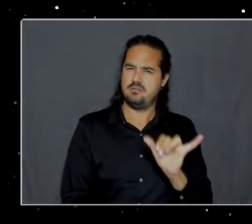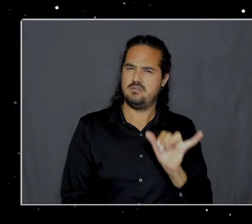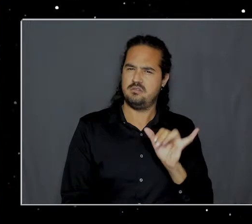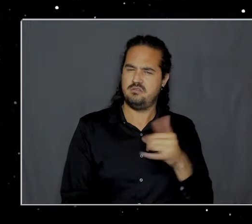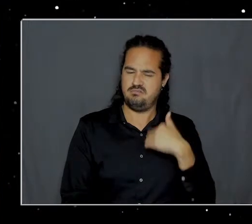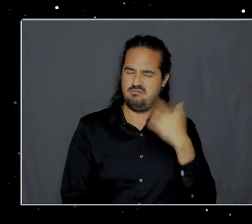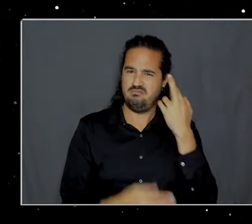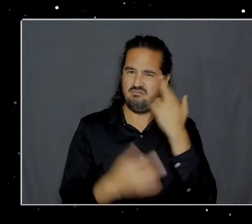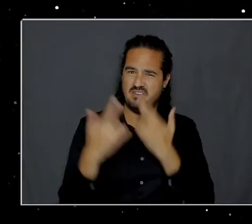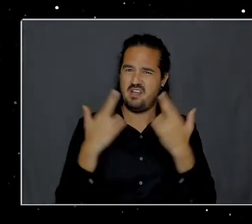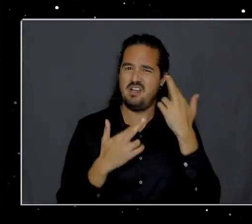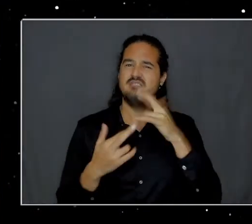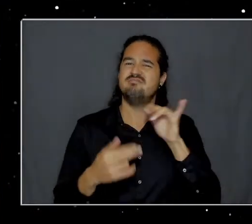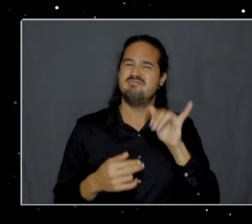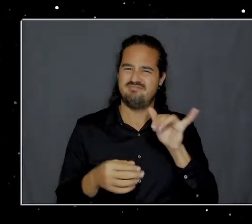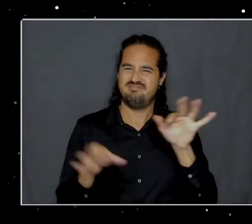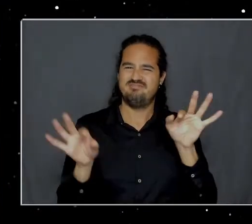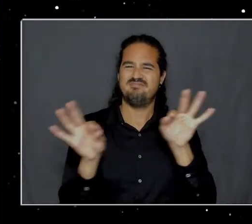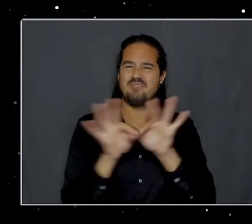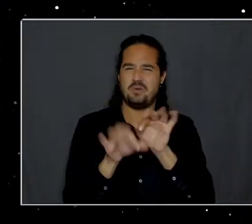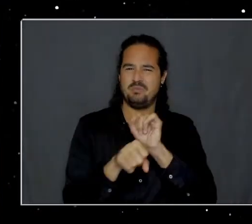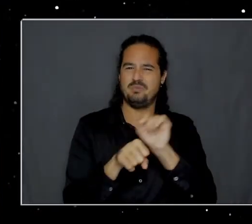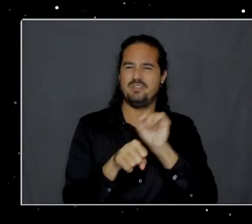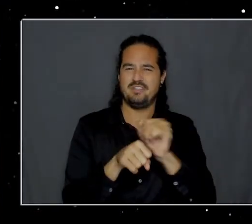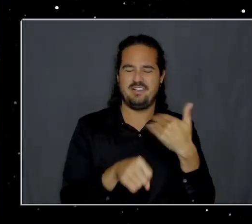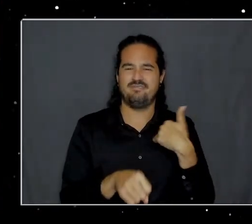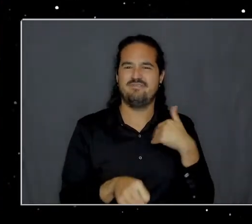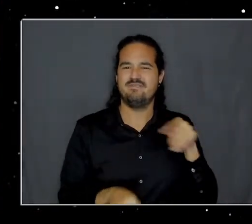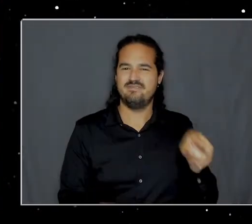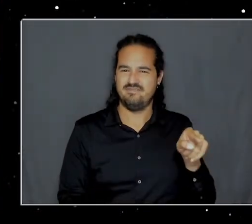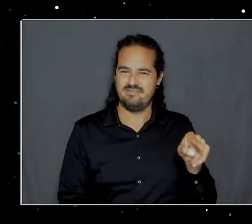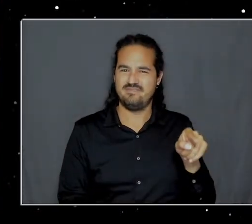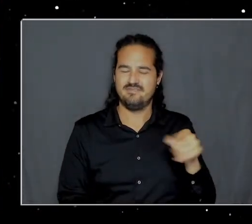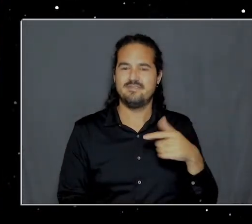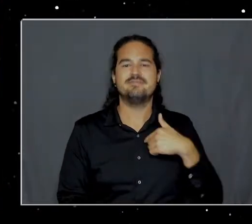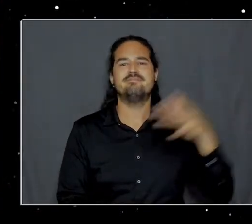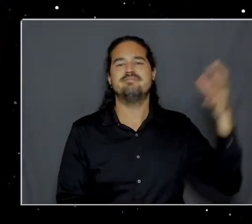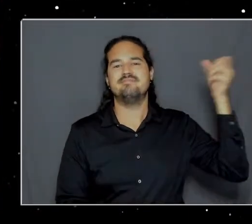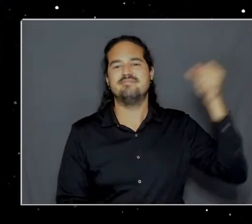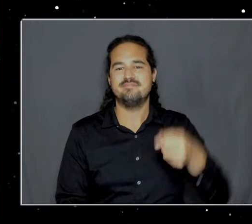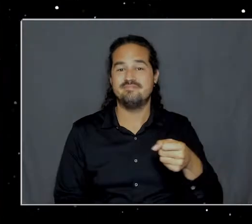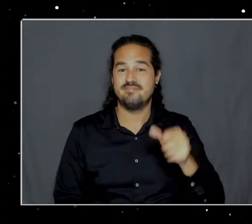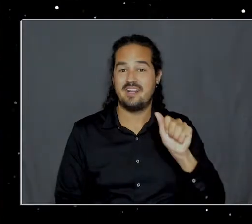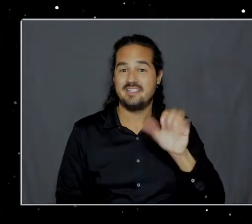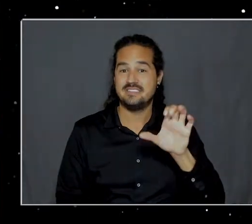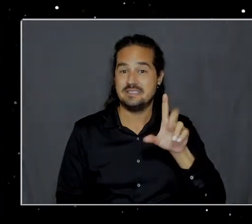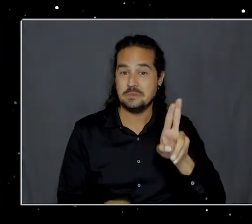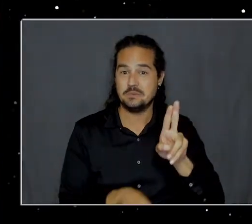I REALIZED, WE'VE GOT SOMETHING IMPORTANT HERE.